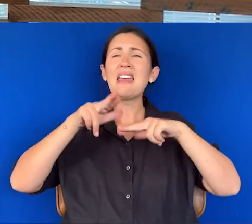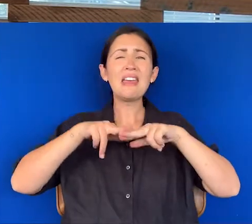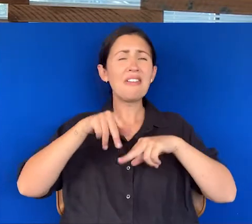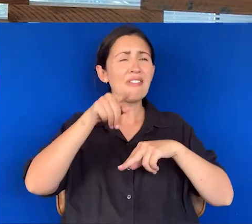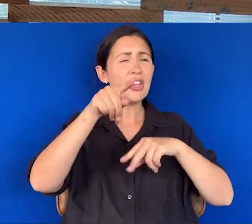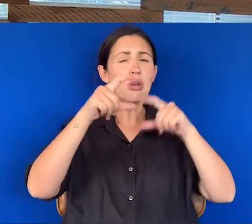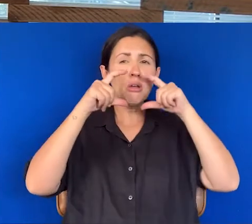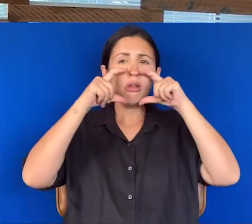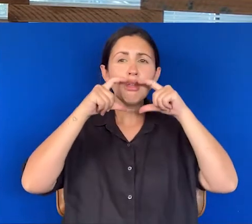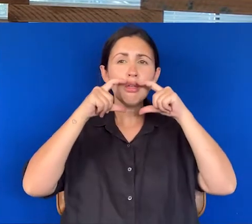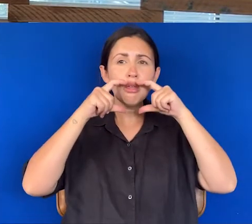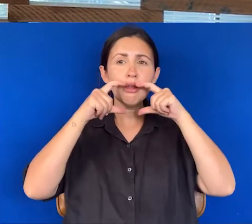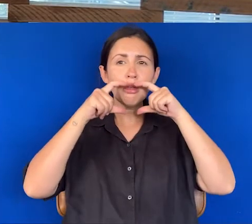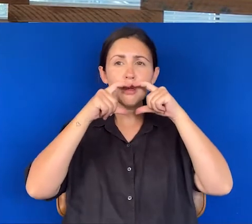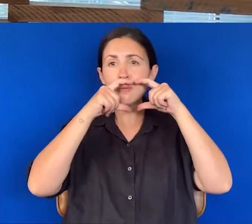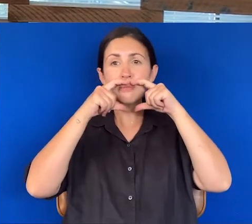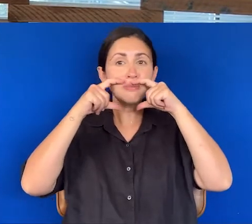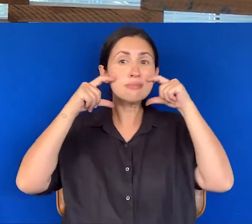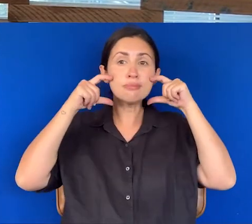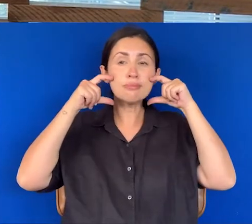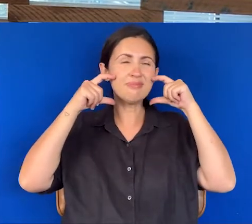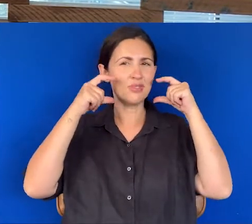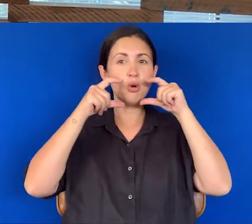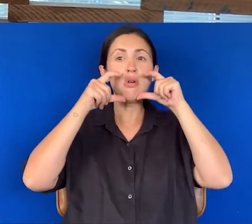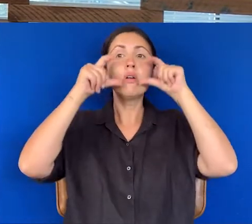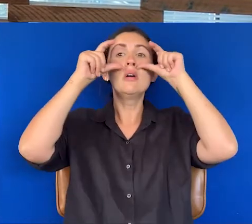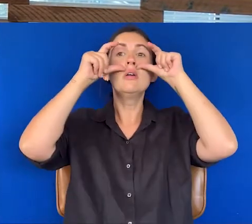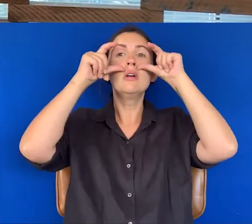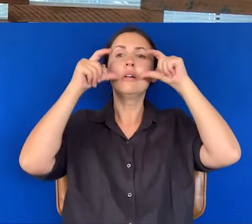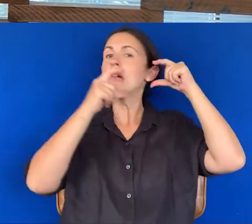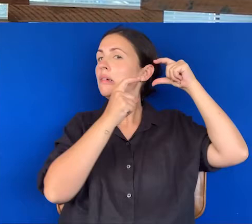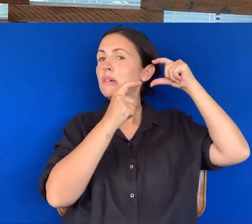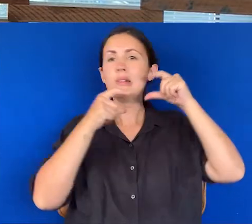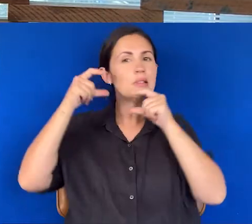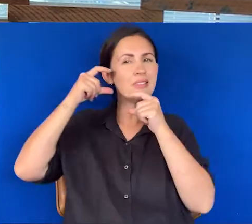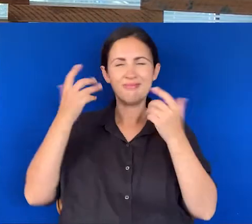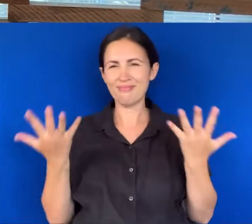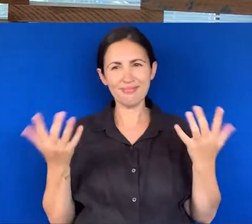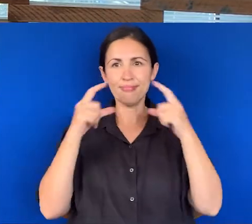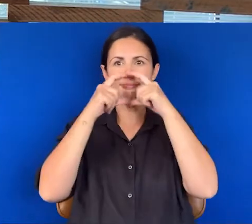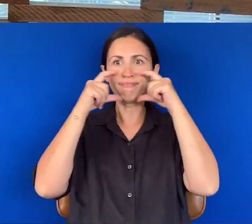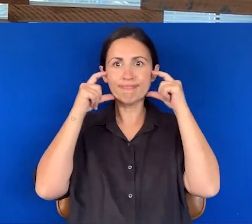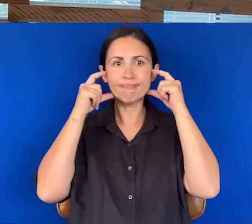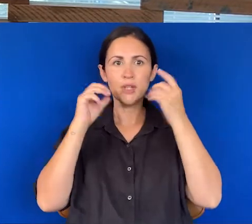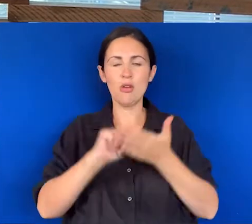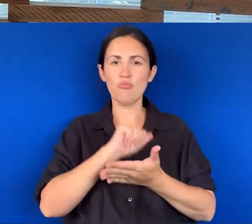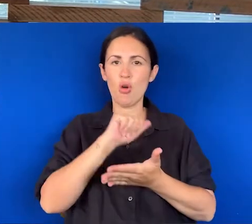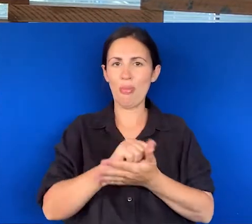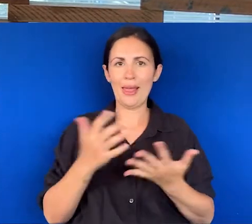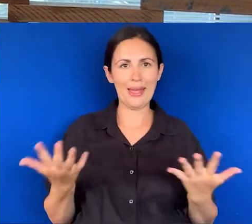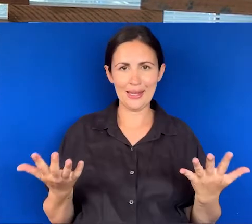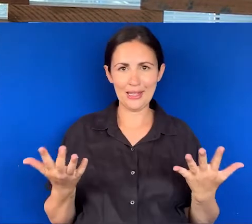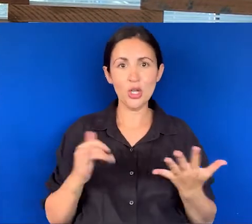and it's well fitted with the nosepiece across your nose. A mask doesn't work if it's hanging off your chin